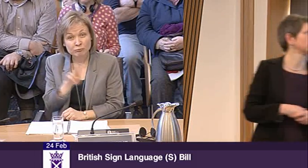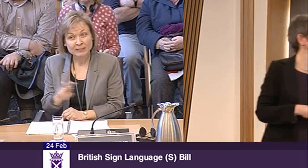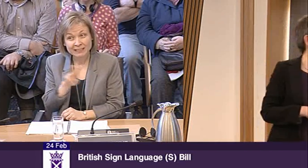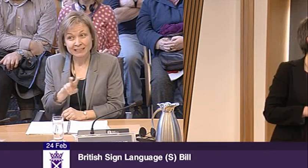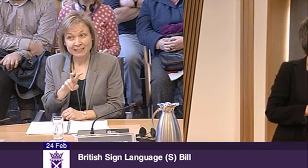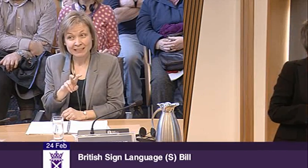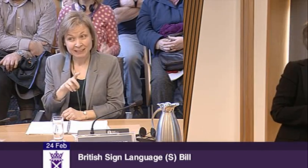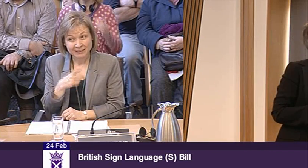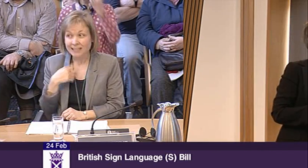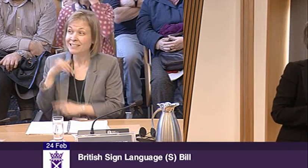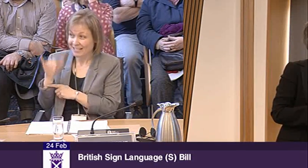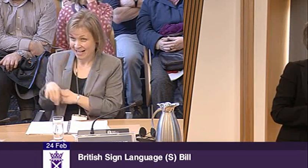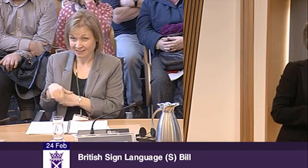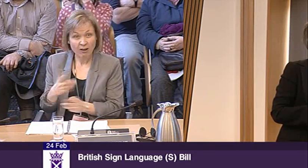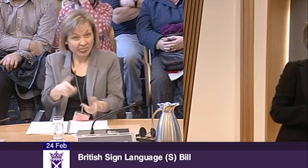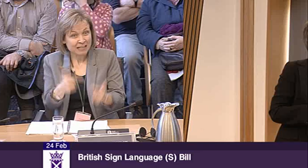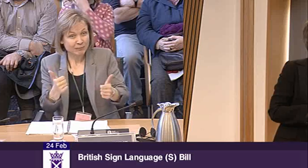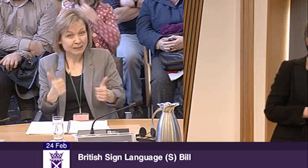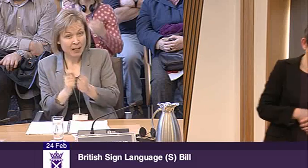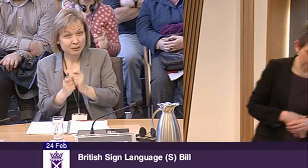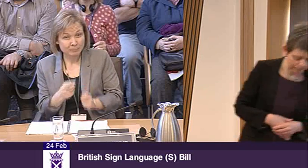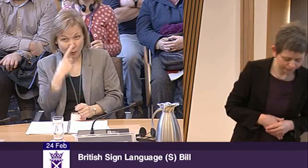asked by a doctor, “Can you lip-read?” If the reply is yes, the doctor says, “That’s